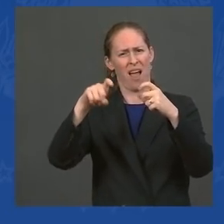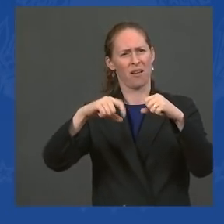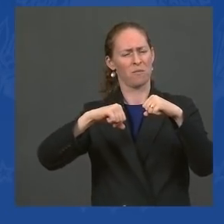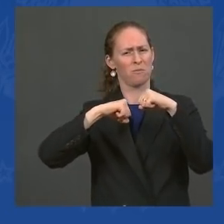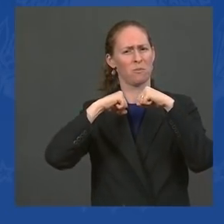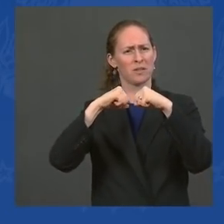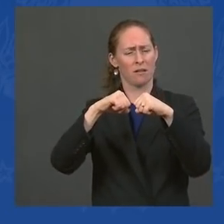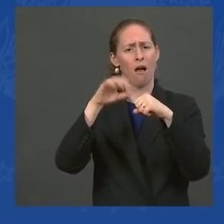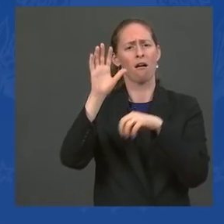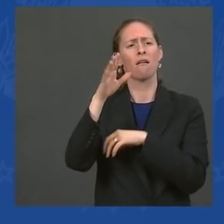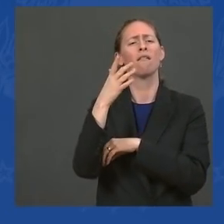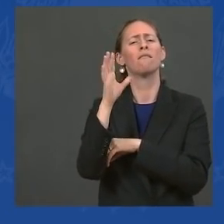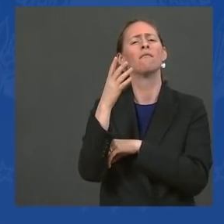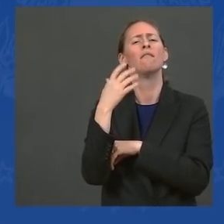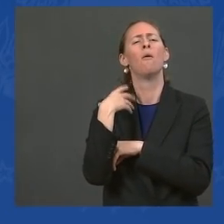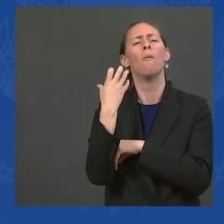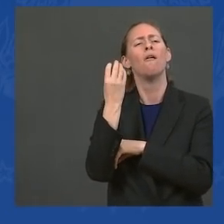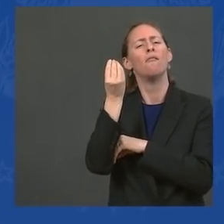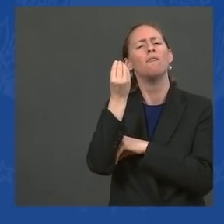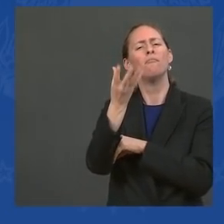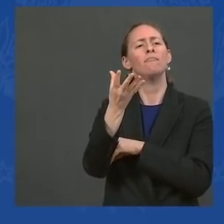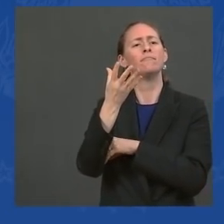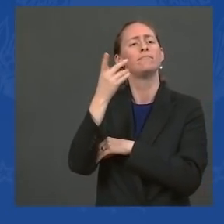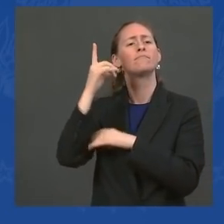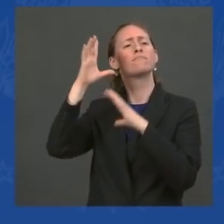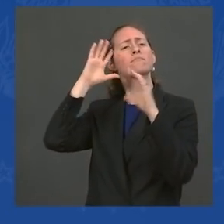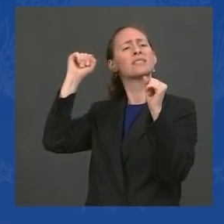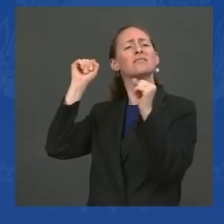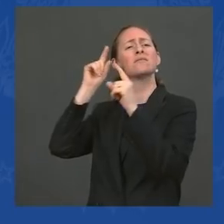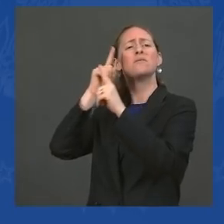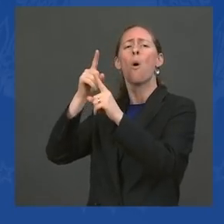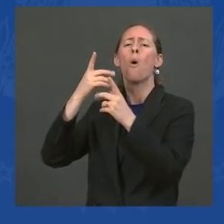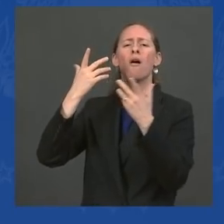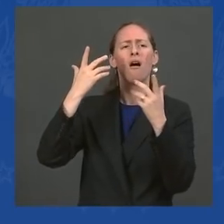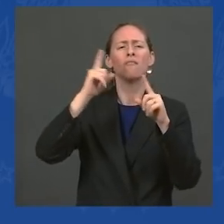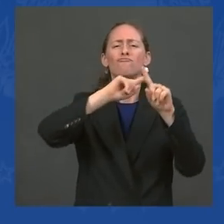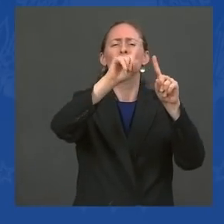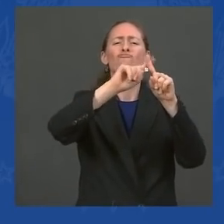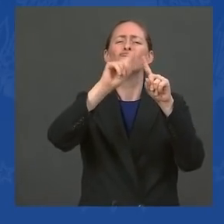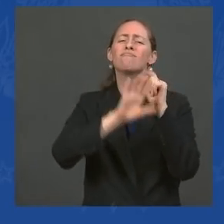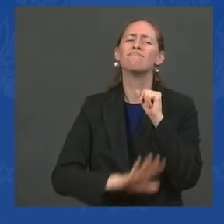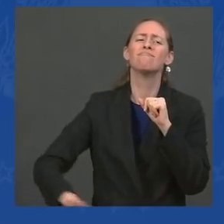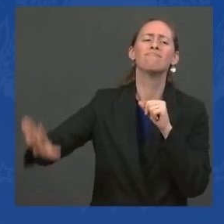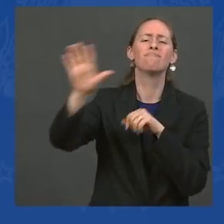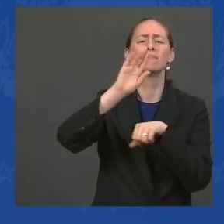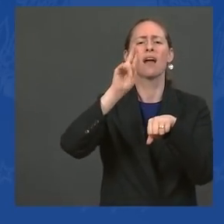to protect our natural and cultural resources, to honor tribal sovereignty,